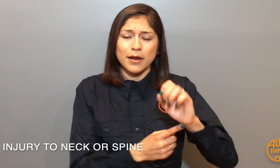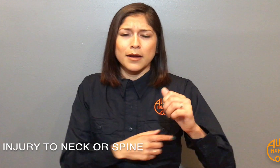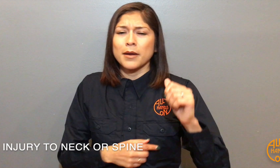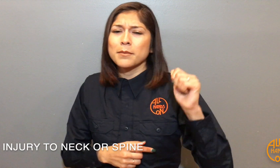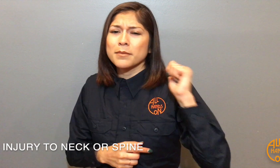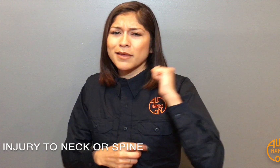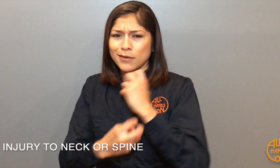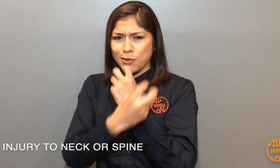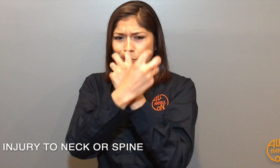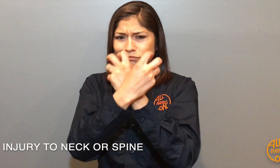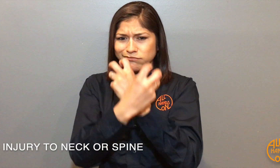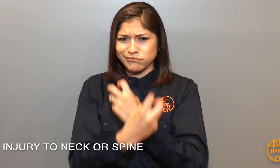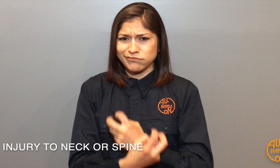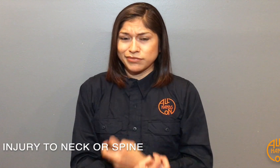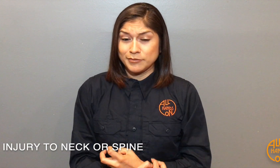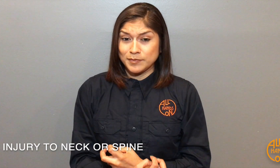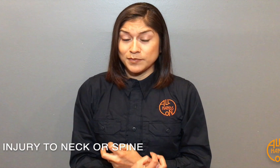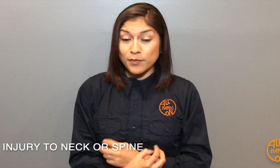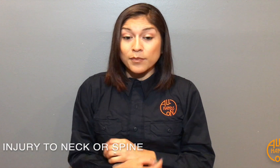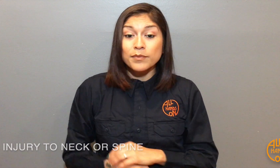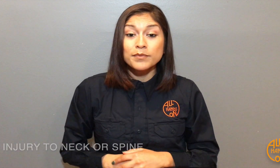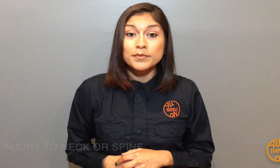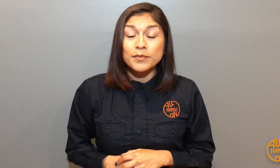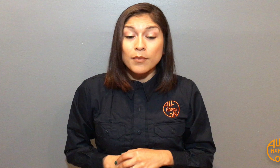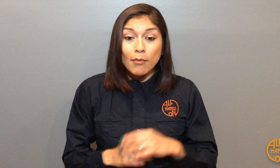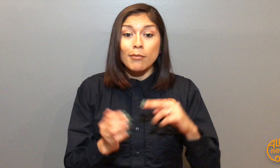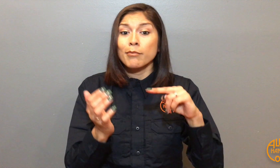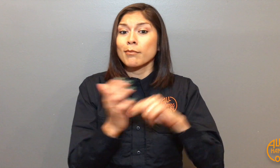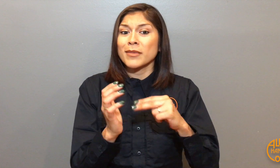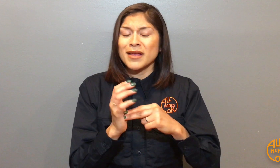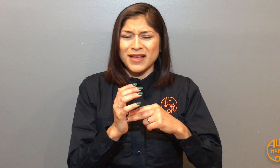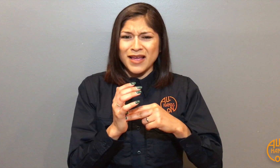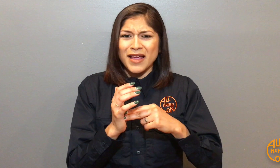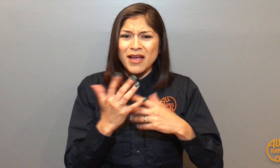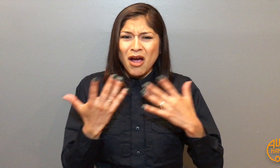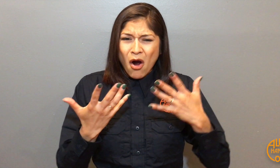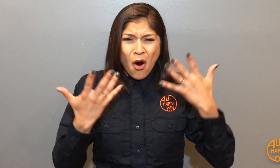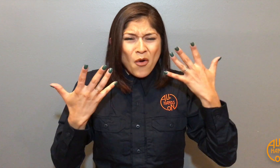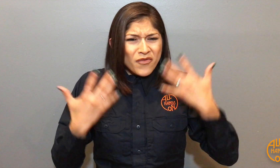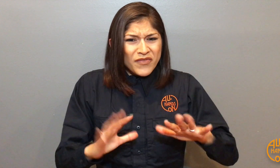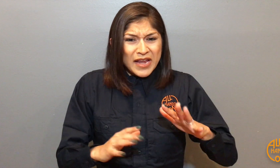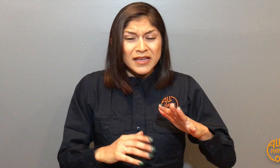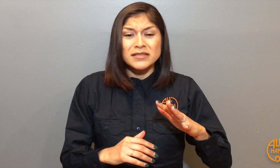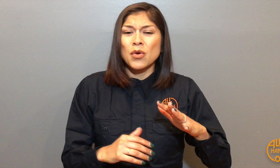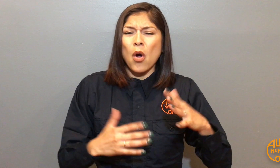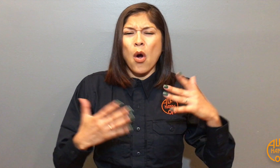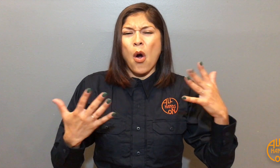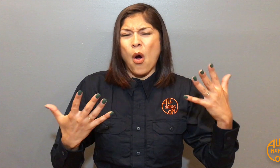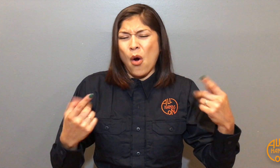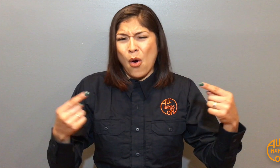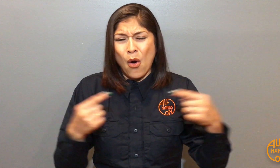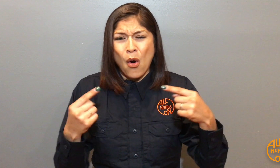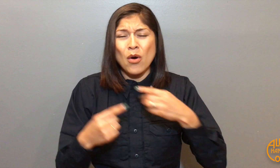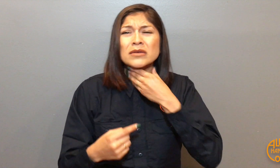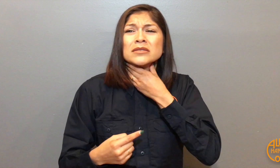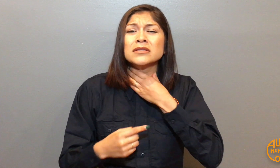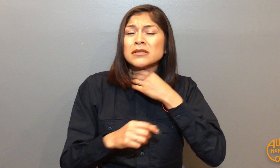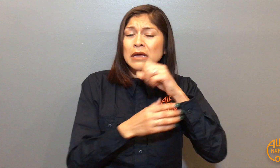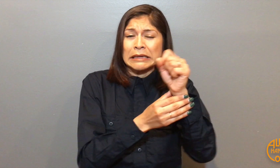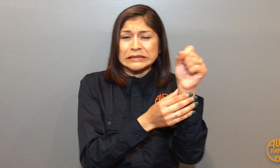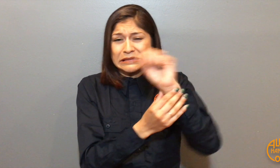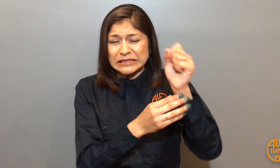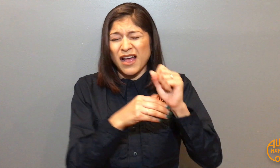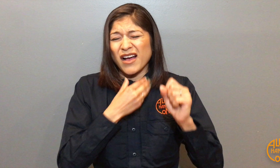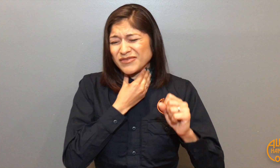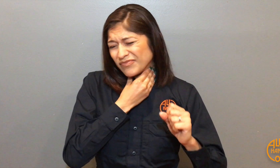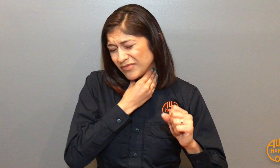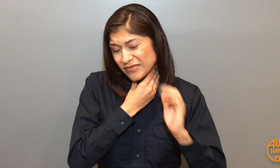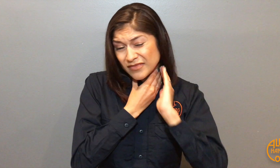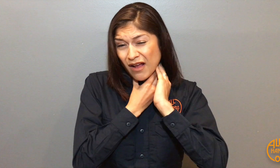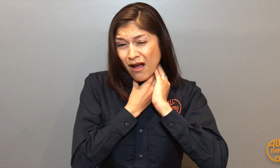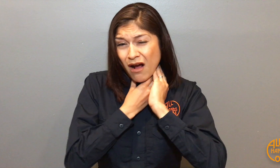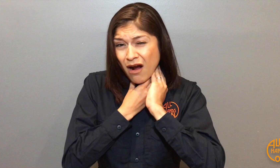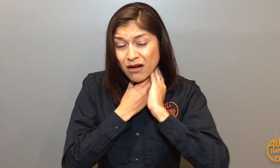injury to the neck or to the spine that could be from rigorous movement to the